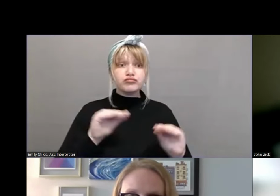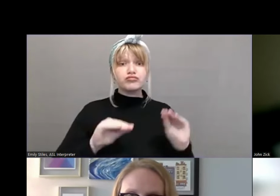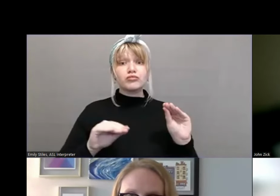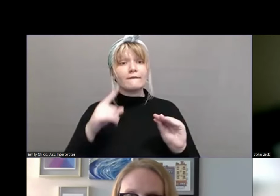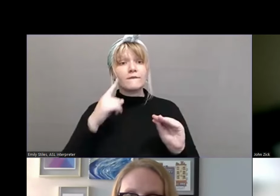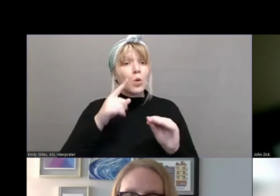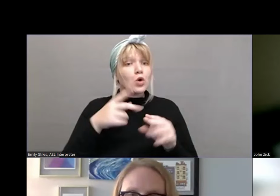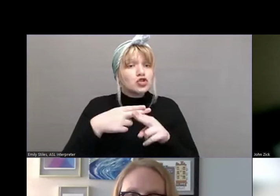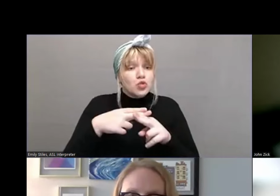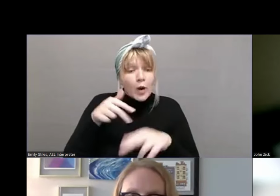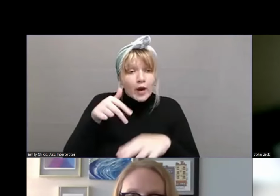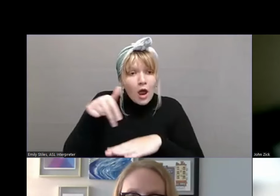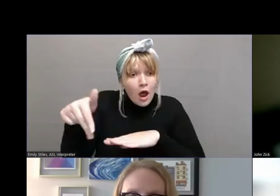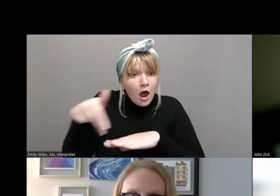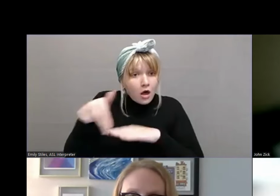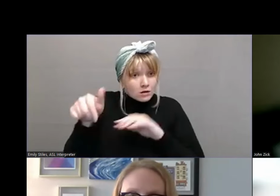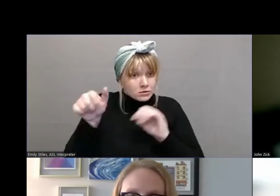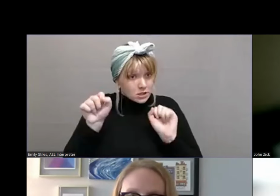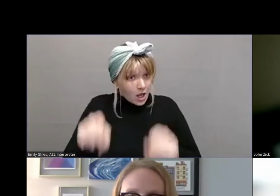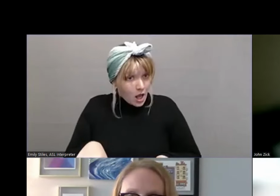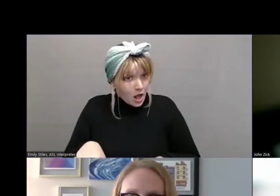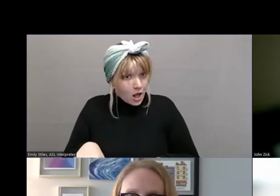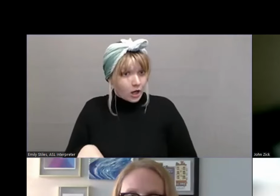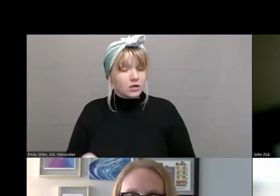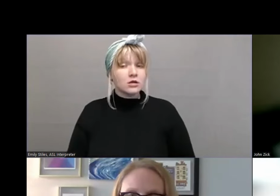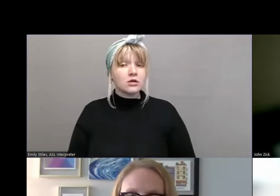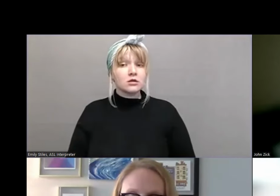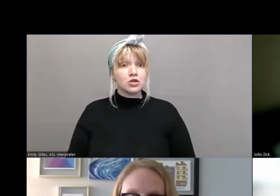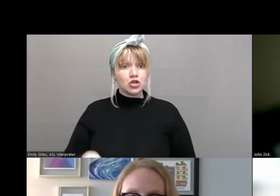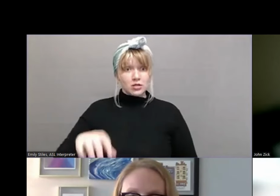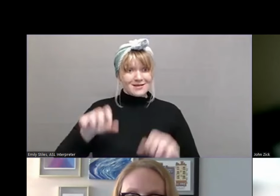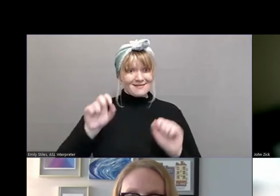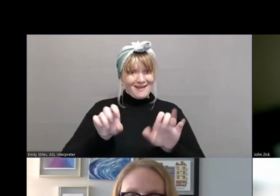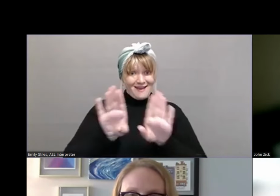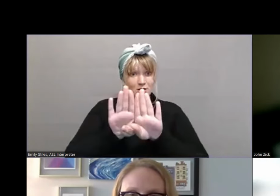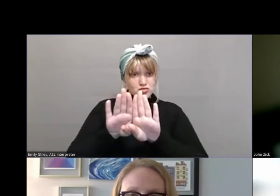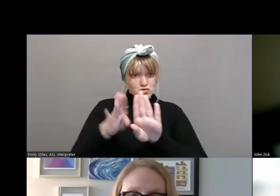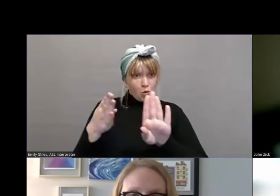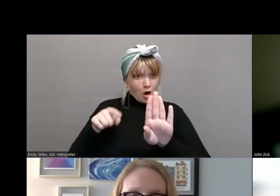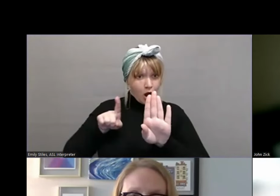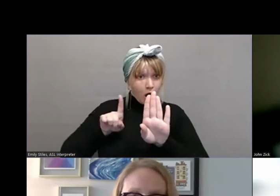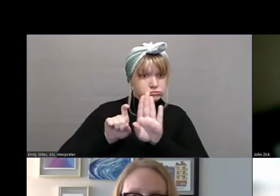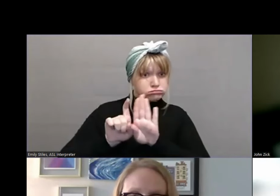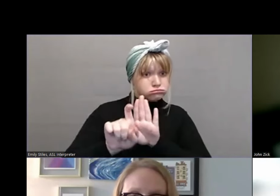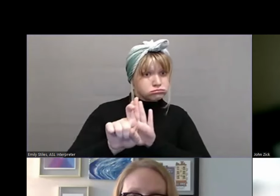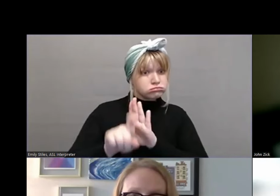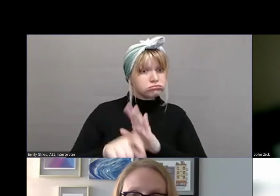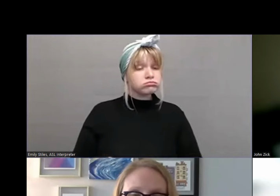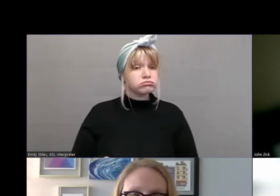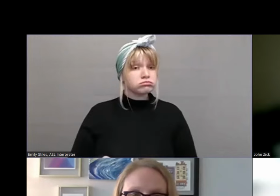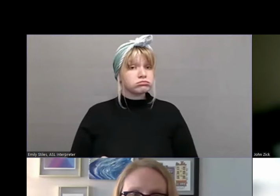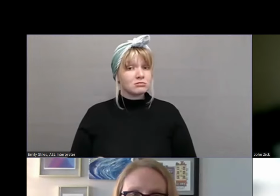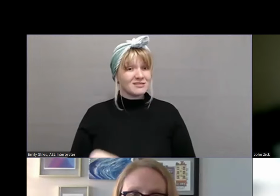Where they’re looking to move, how wide are the doorframes? Are there steps? Is there a ramp?